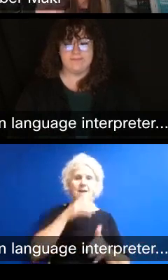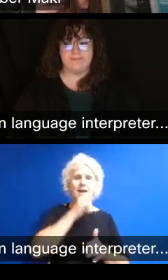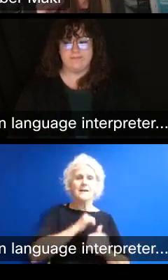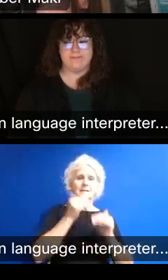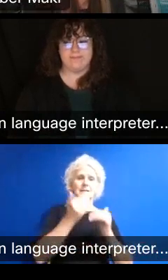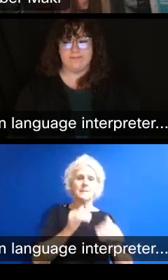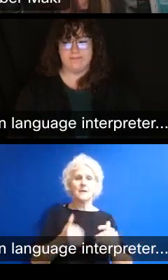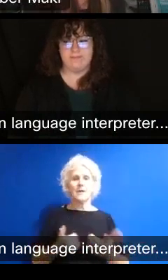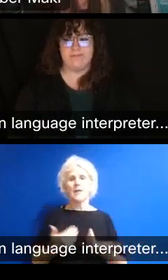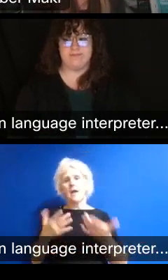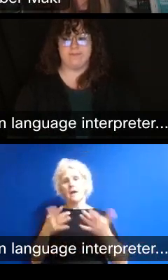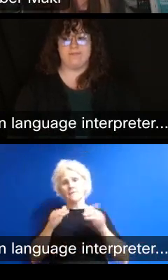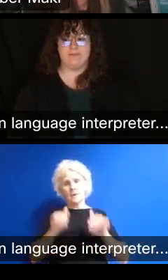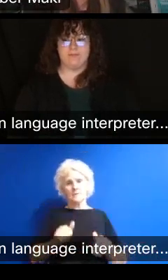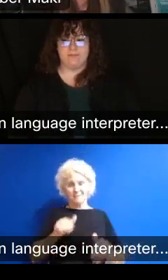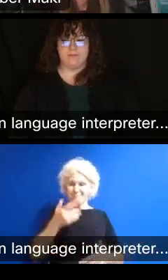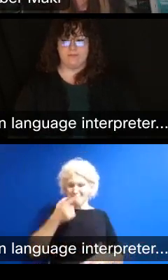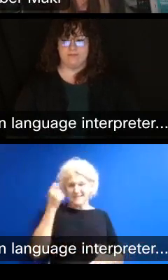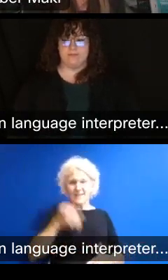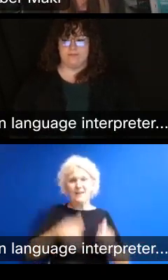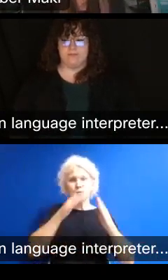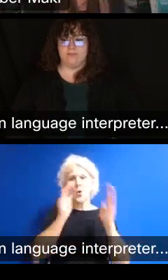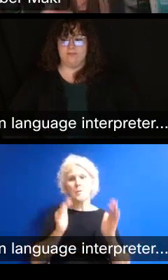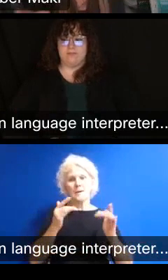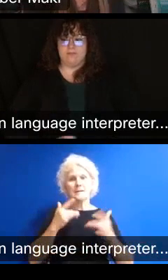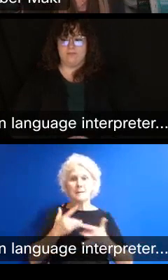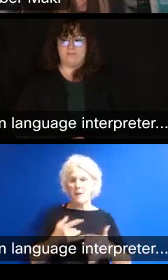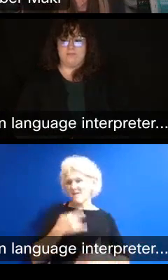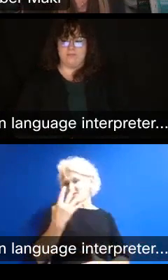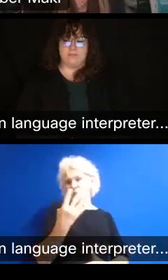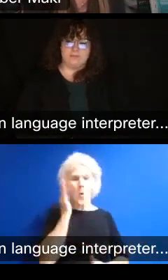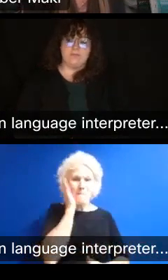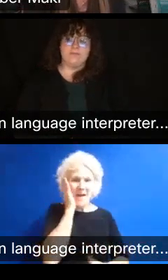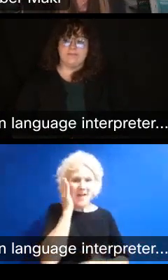You know, these homes are typically four beds so there's a maximum of four people